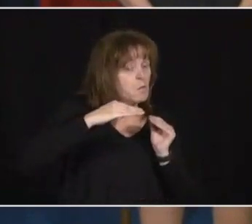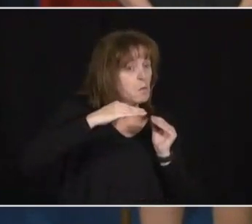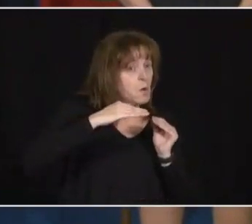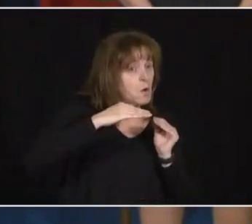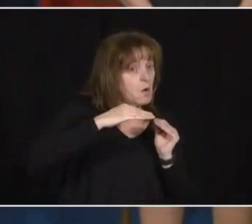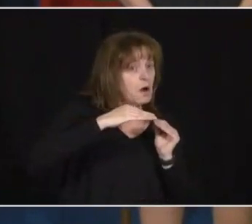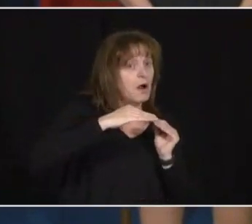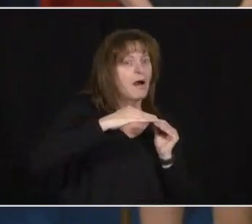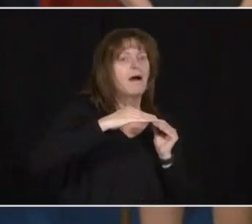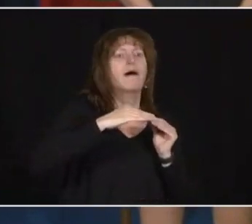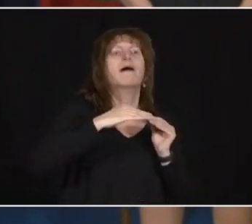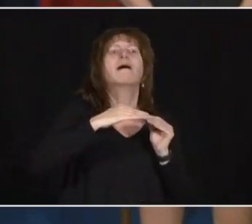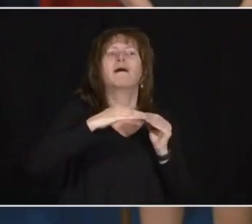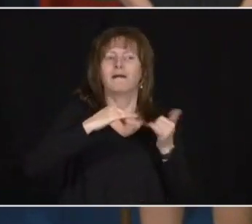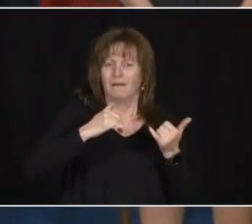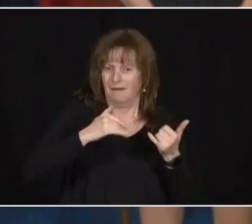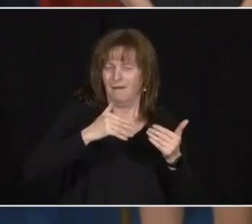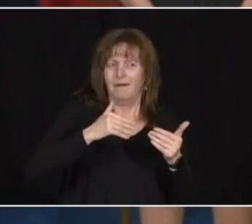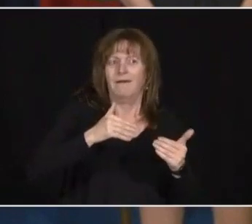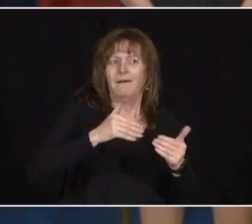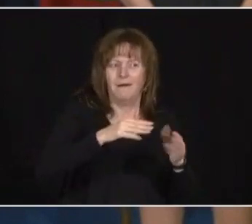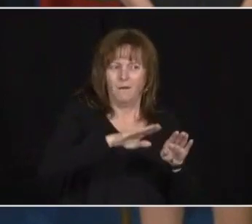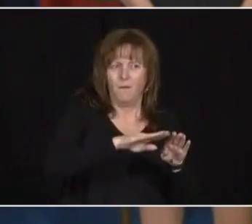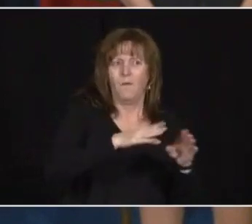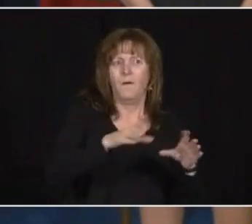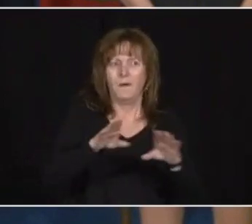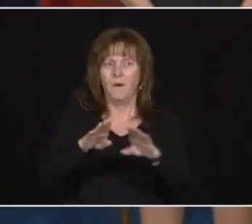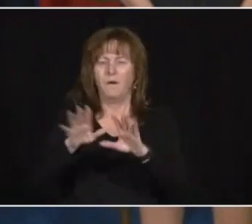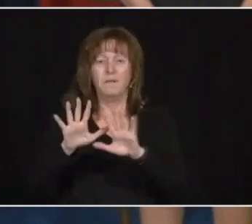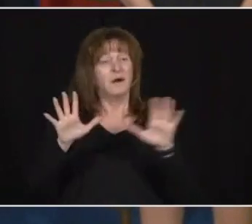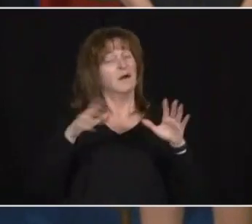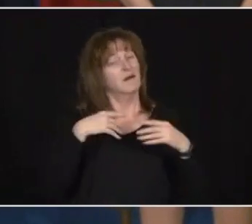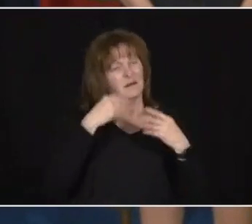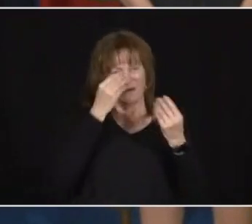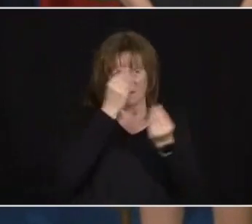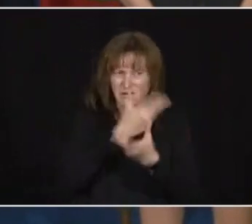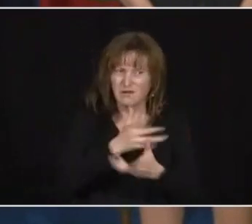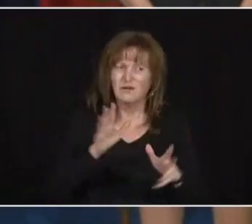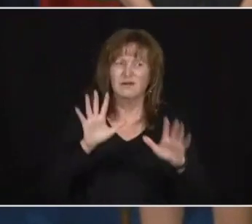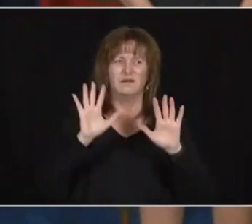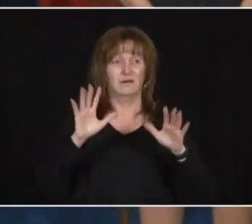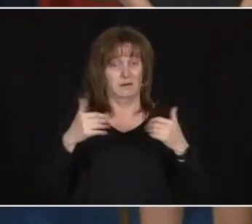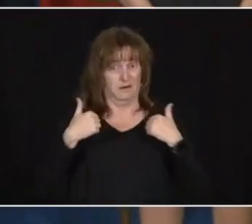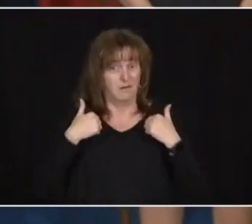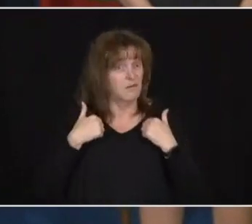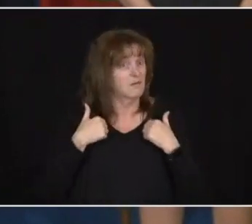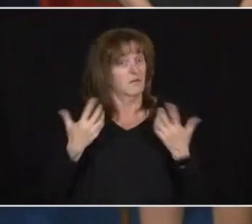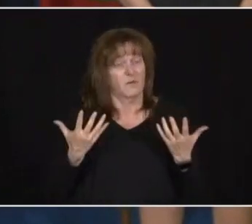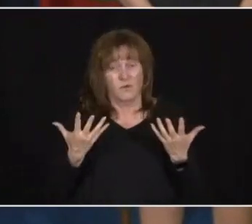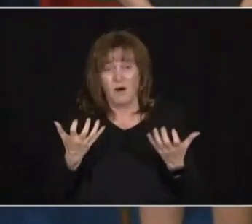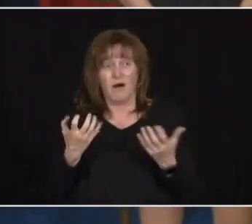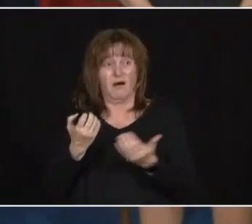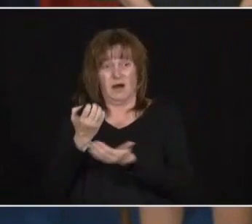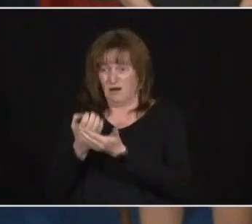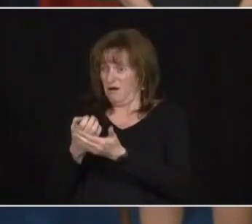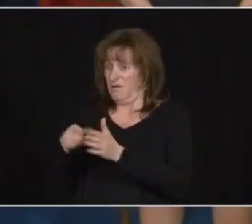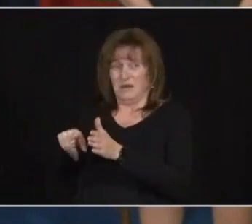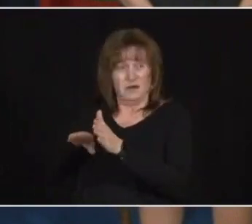Again, I'll tell you, Brian, no-one wants to open up the economy more than I do. But we'll do it in a trickle and